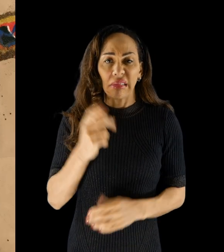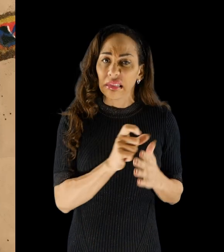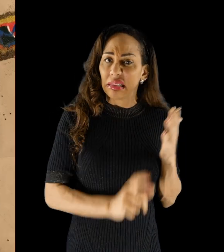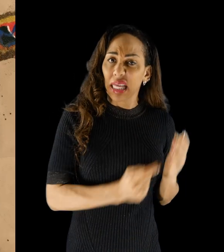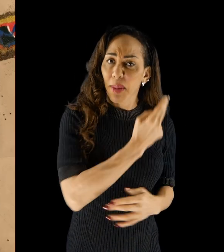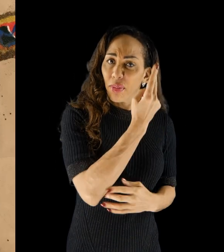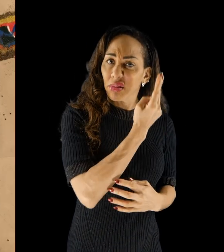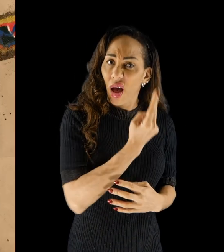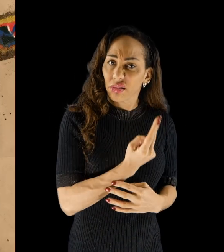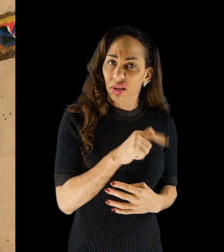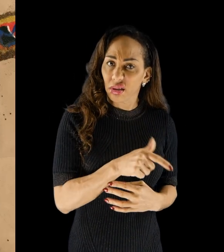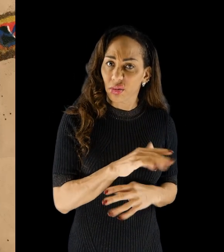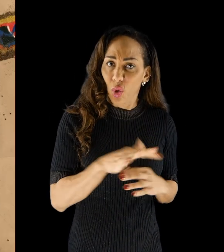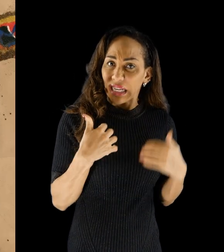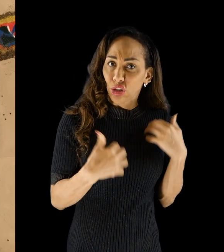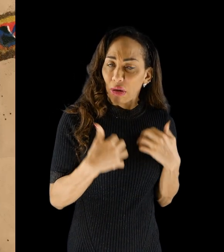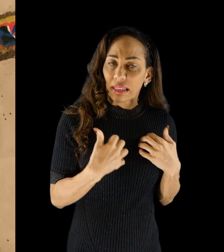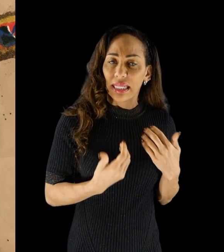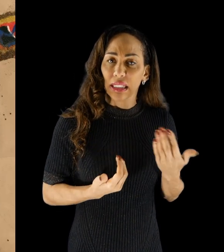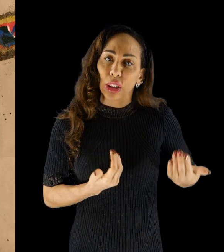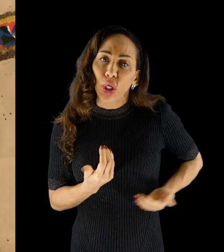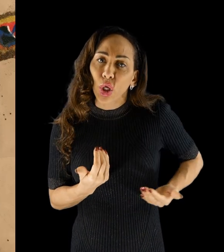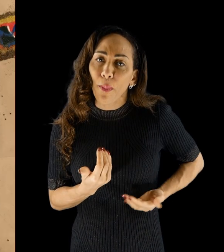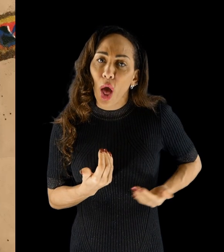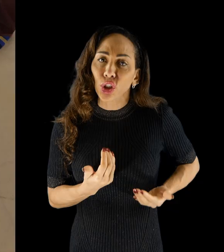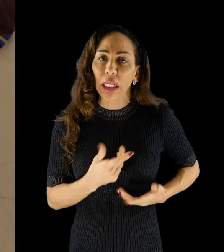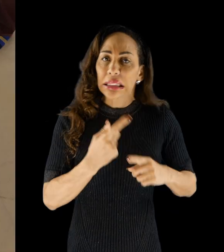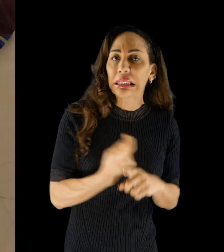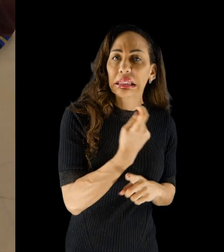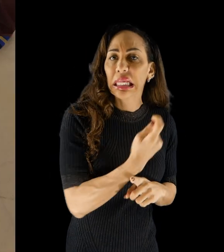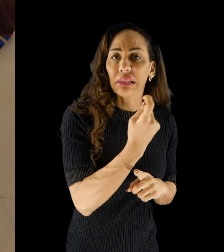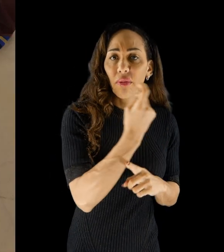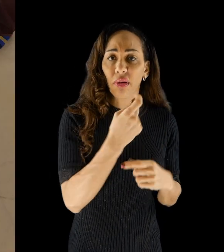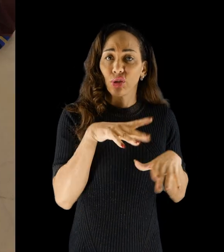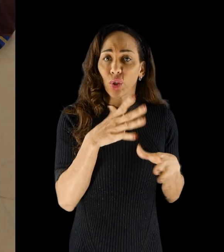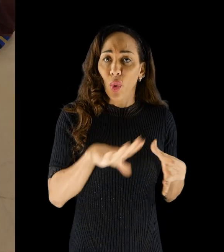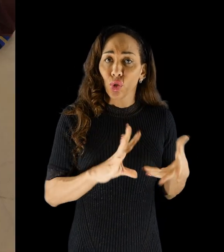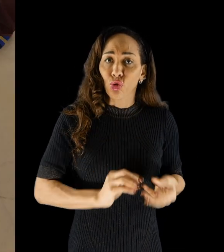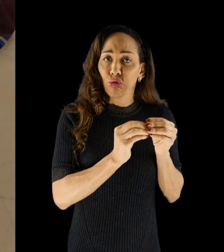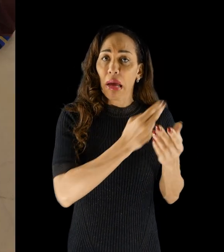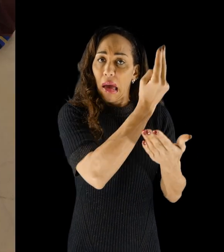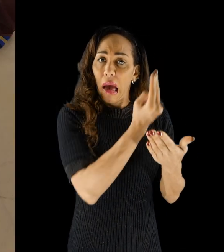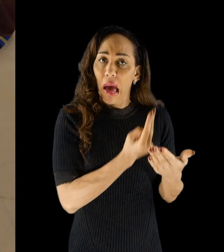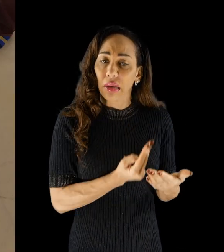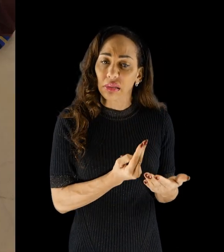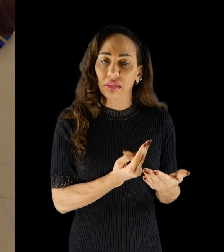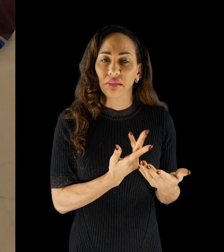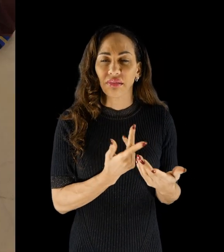commercially successful or anything and it's the way value systems and things work in the arts as well.